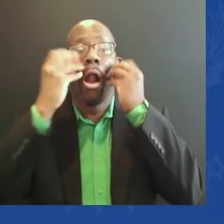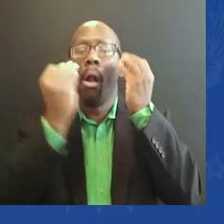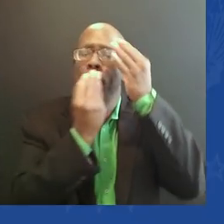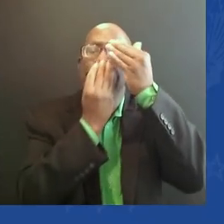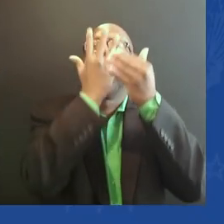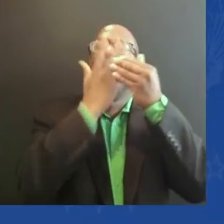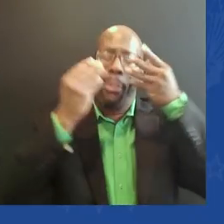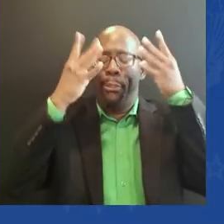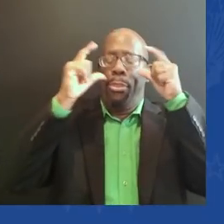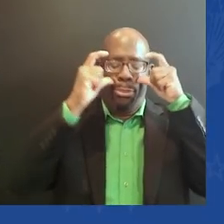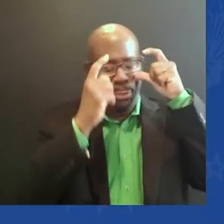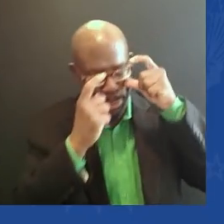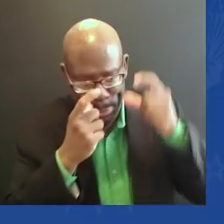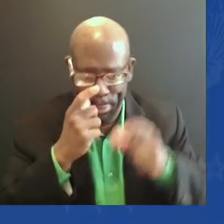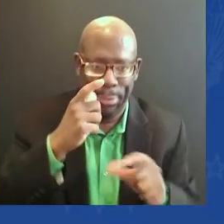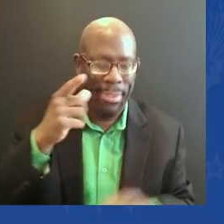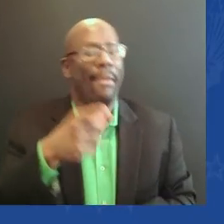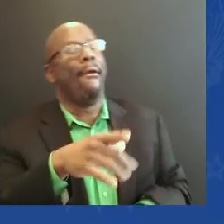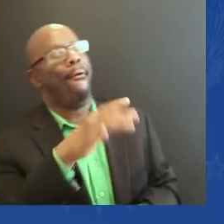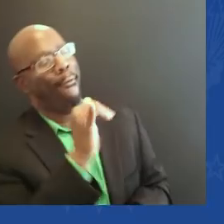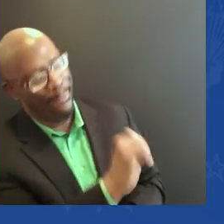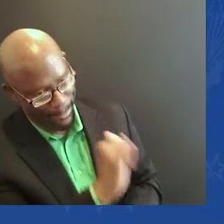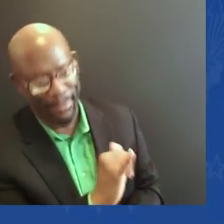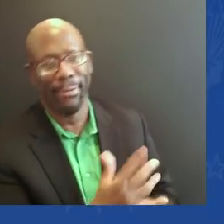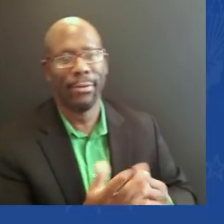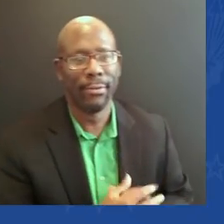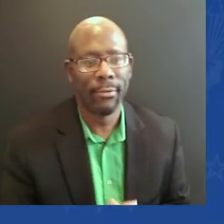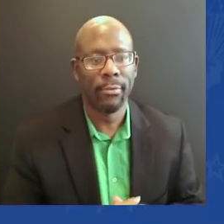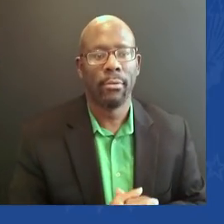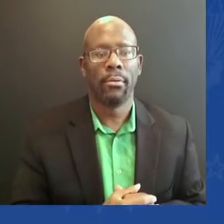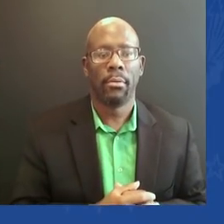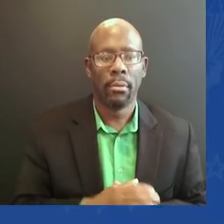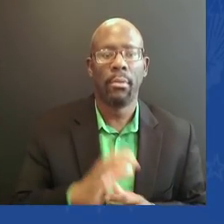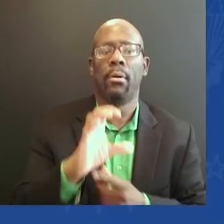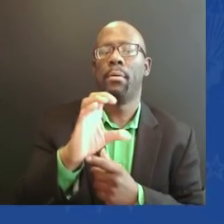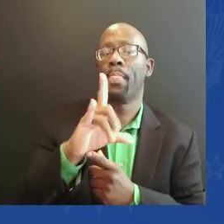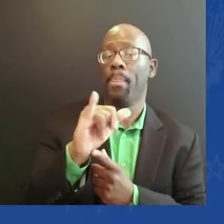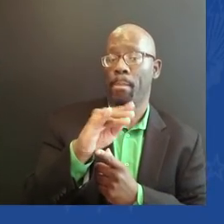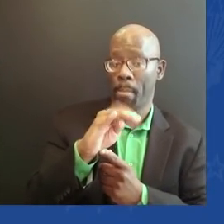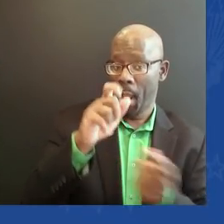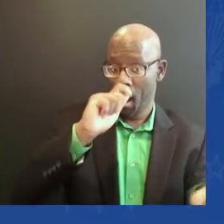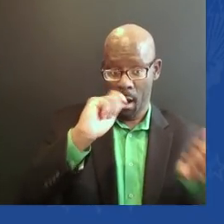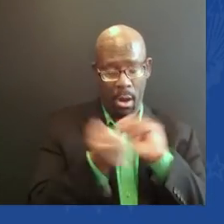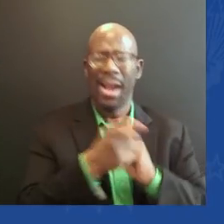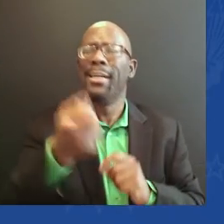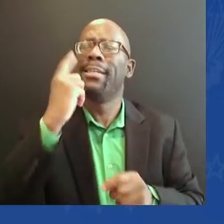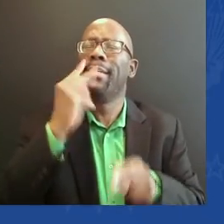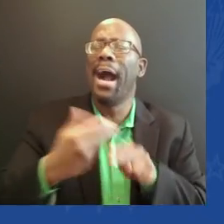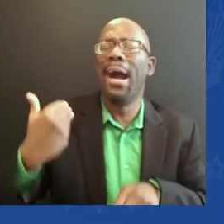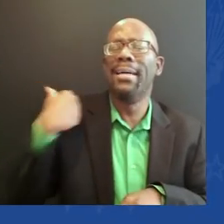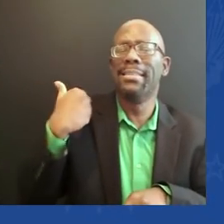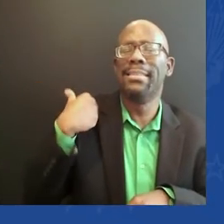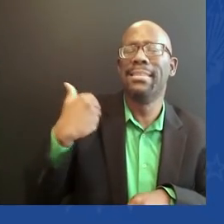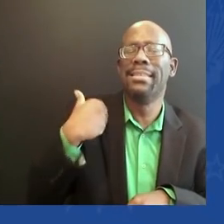Thank you, sir. On climate change you just mentioned the incentives you have on renewable energy in your Build Back Better plan. You do have a number of incentives,